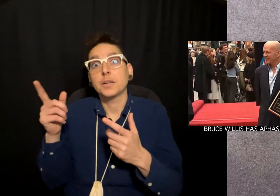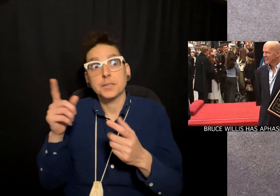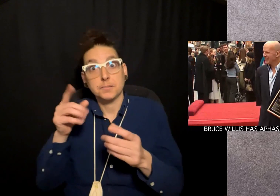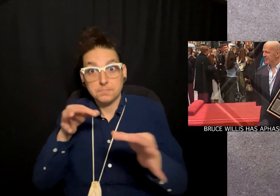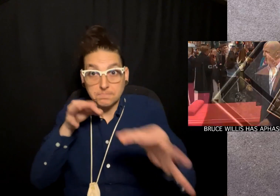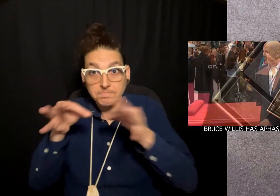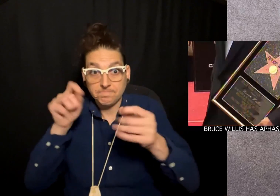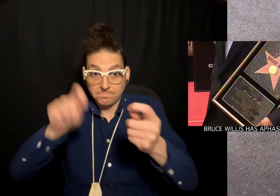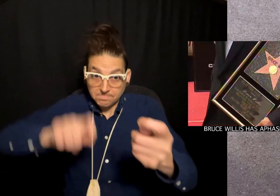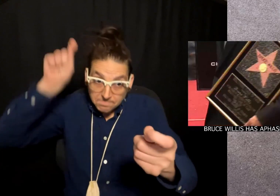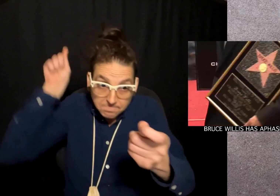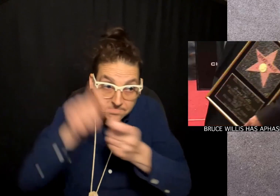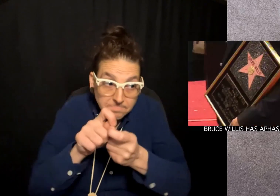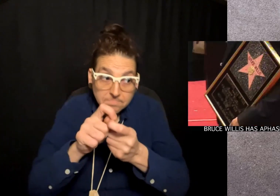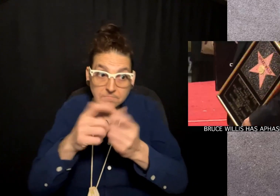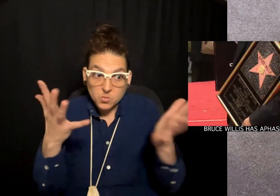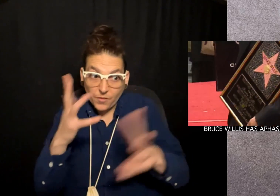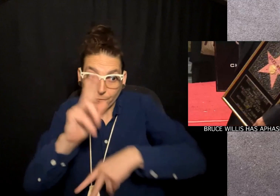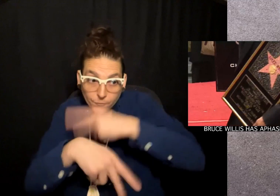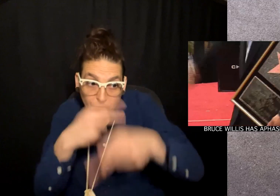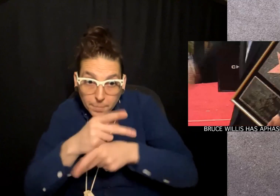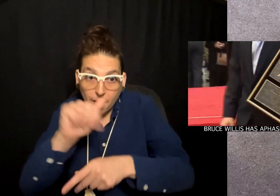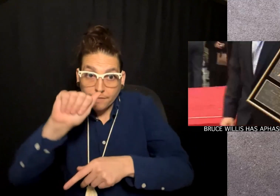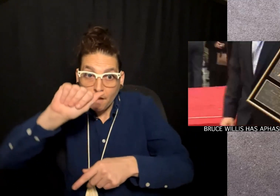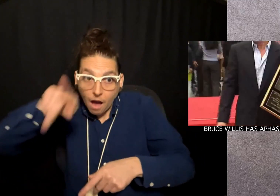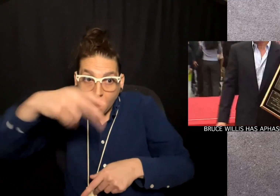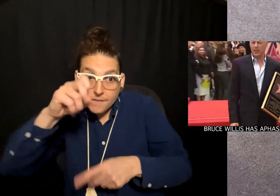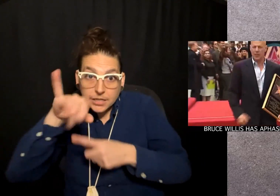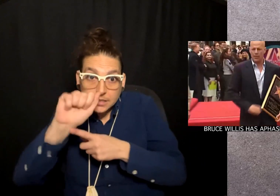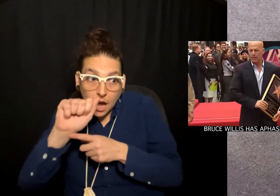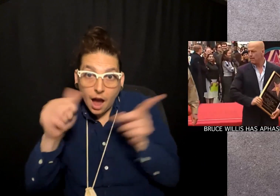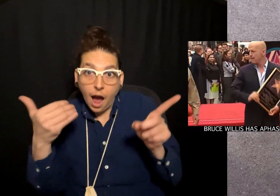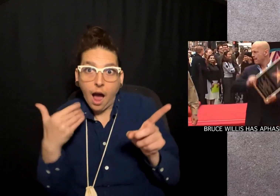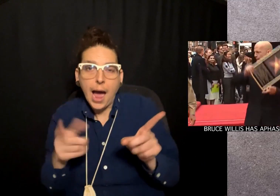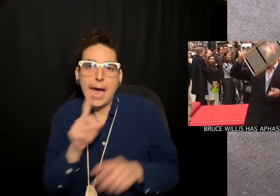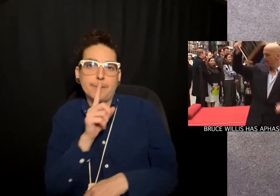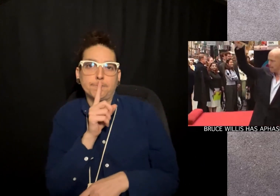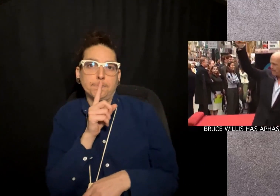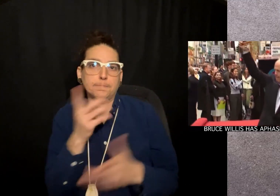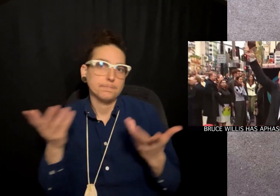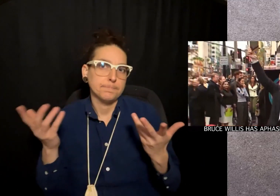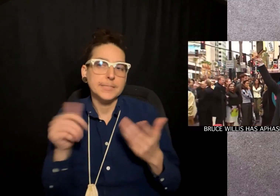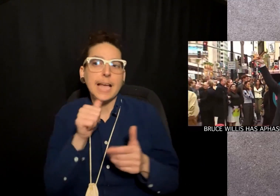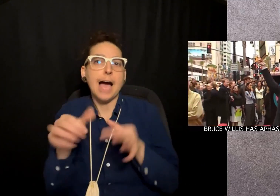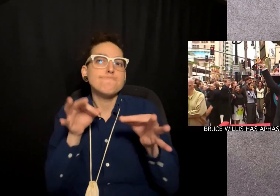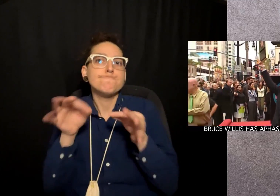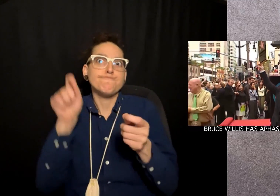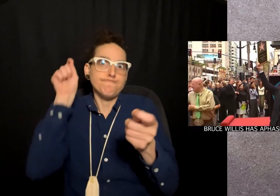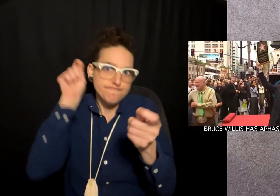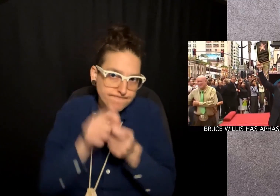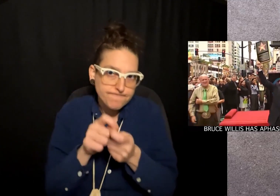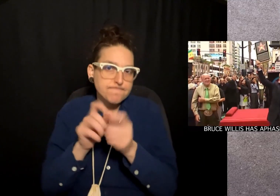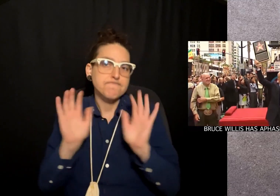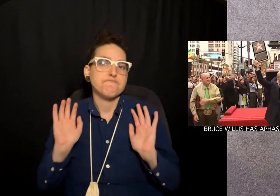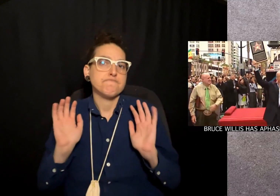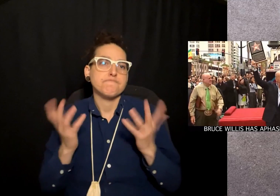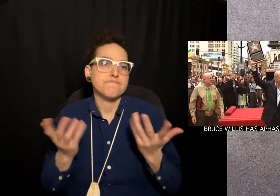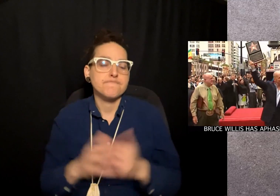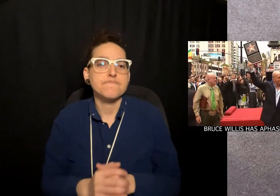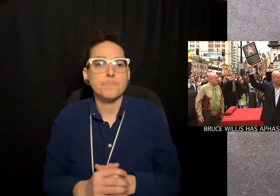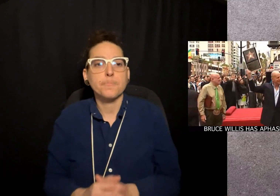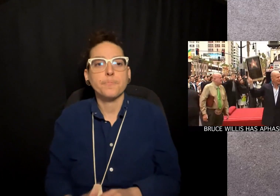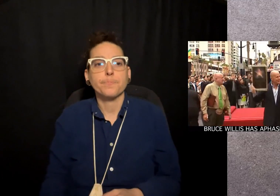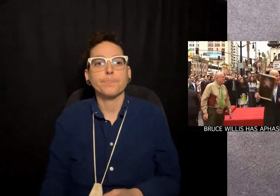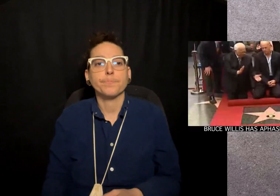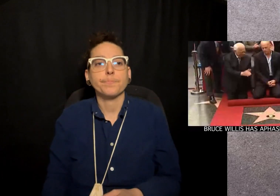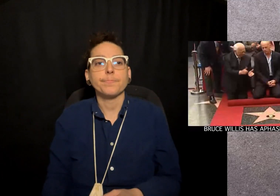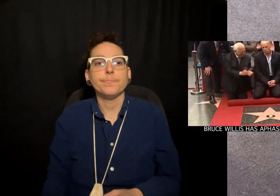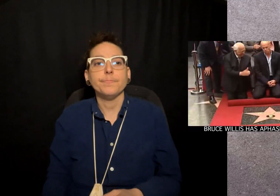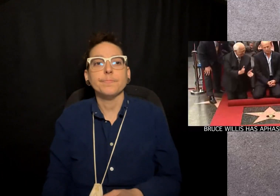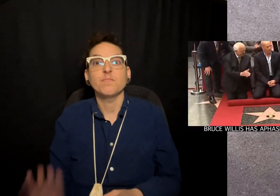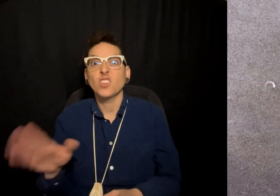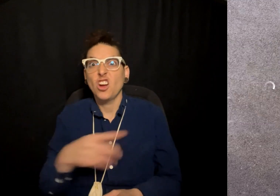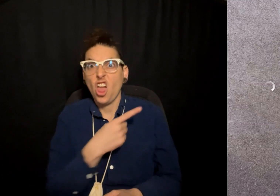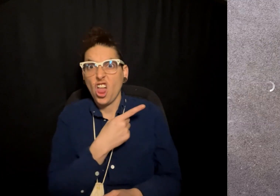Bruce Willis's family did not specify which form of aphasia he has take a look at this